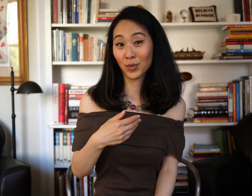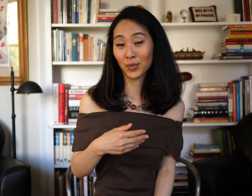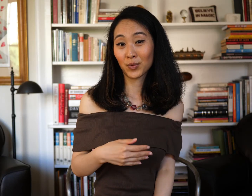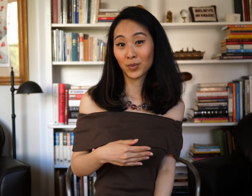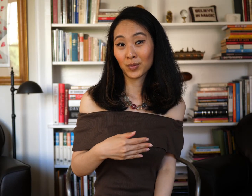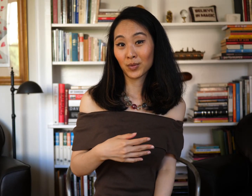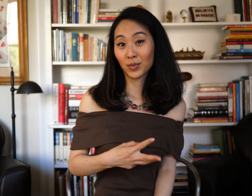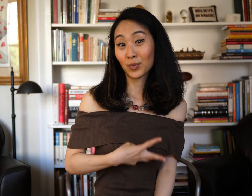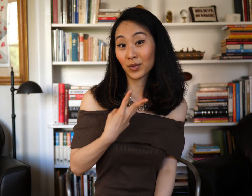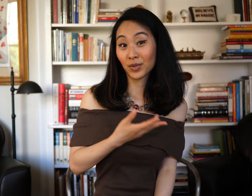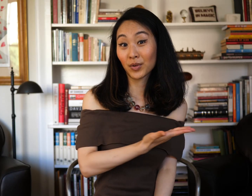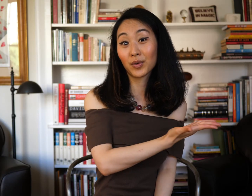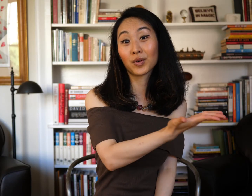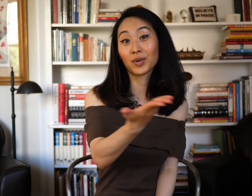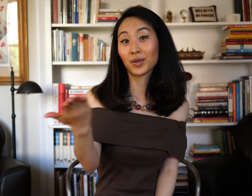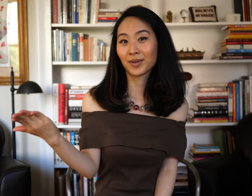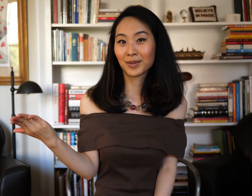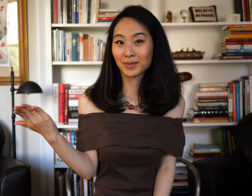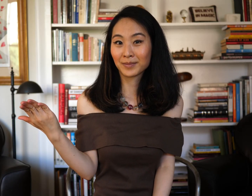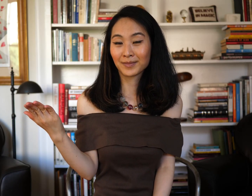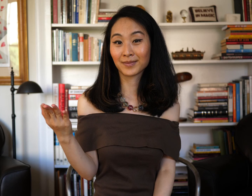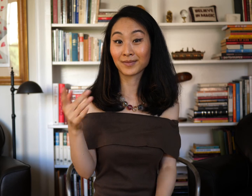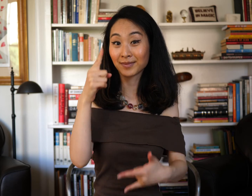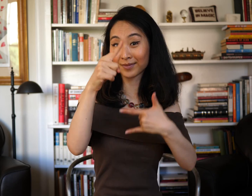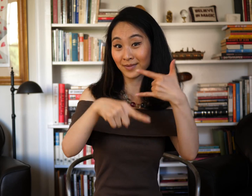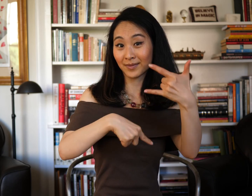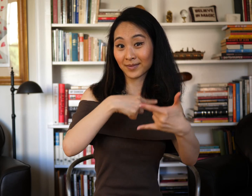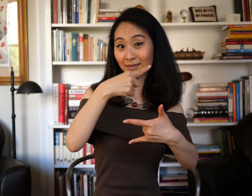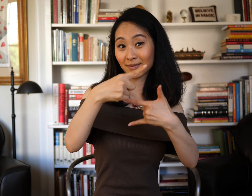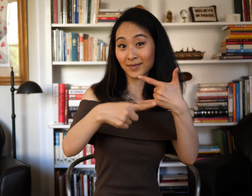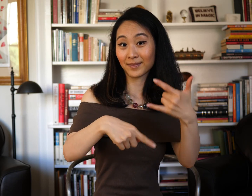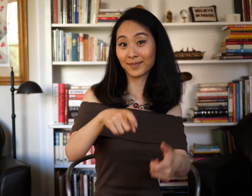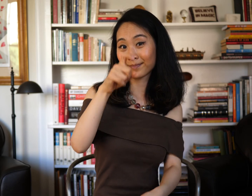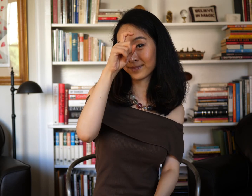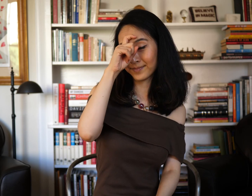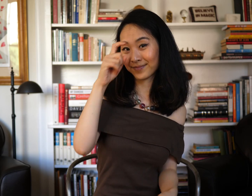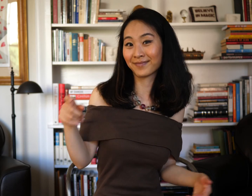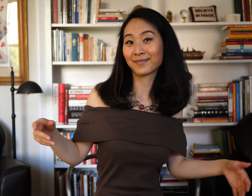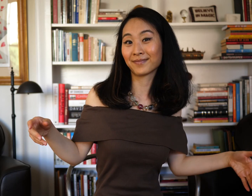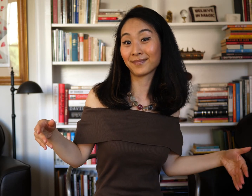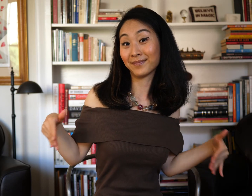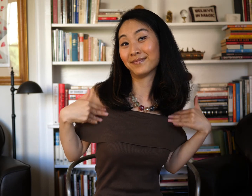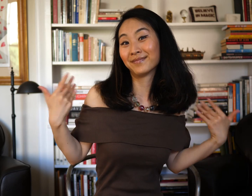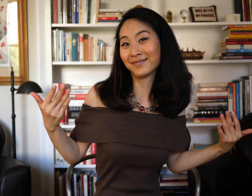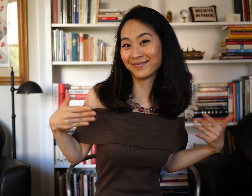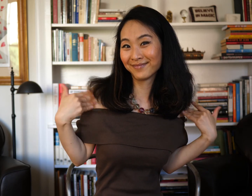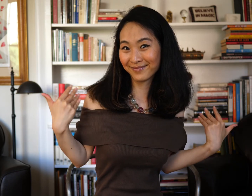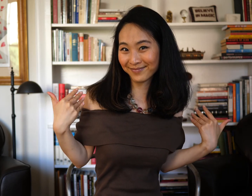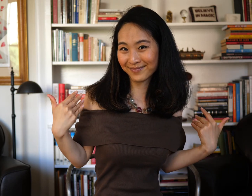I wish you all Happy dragon boat festival!